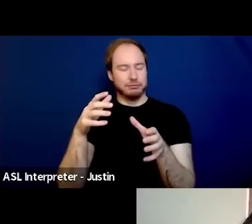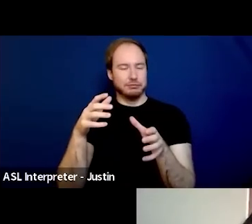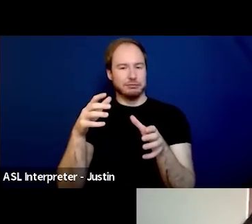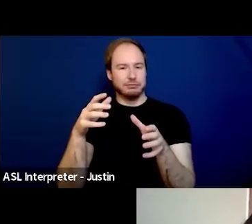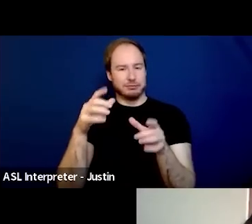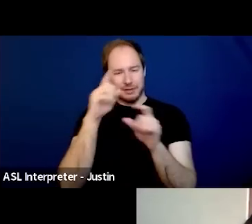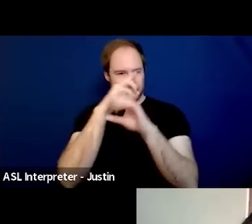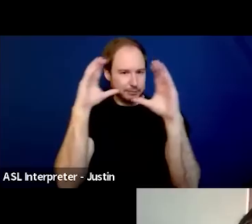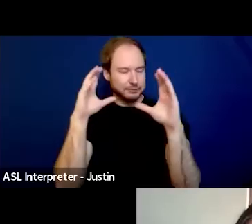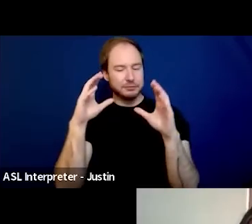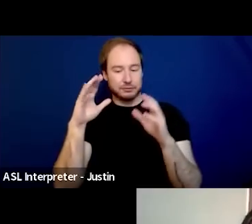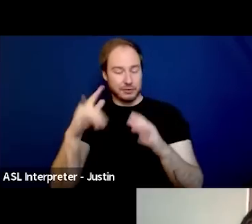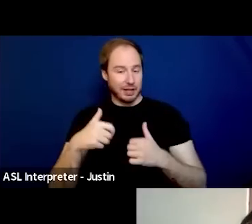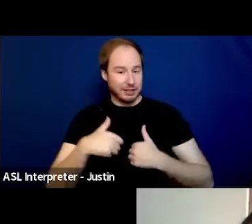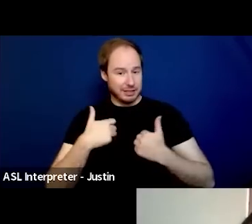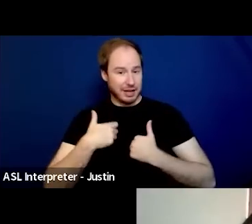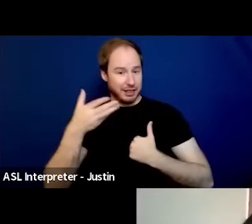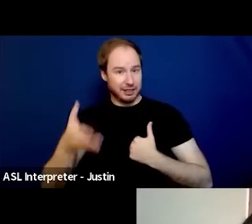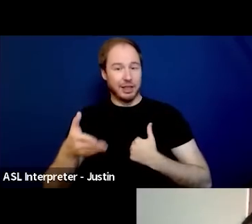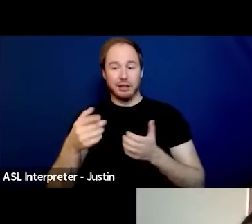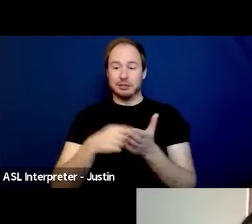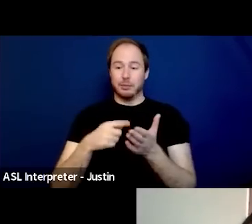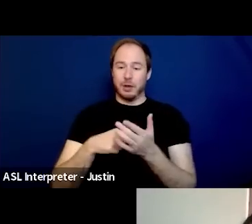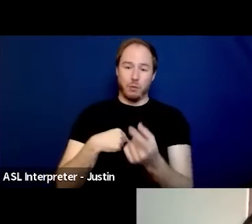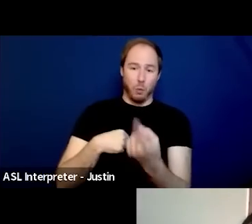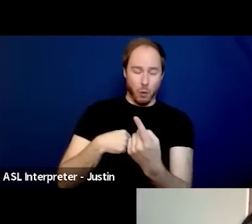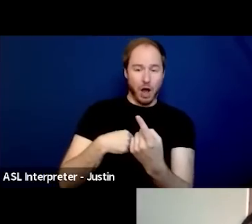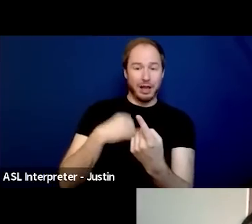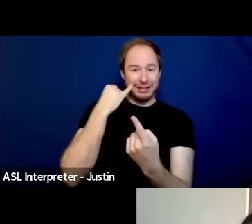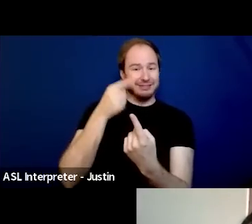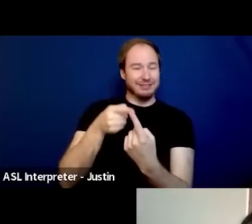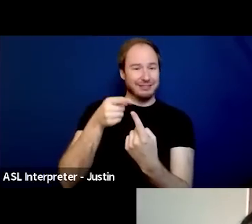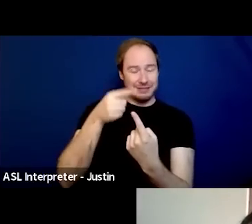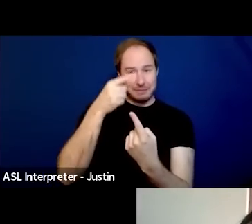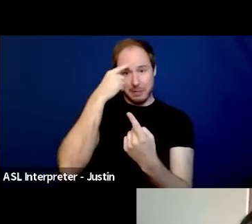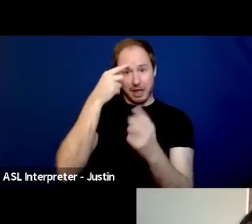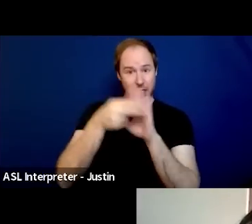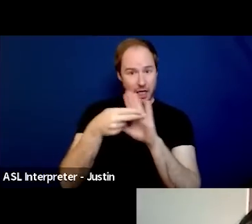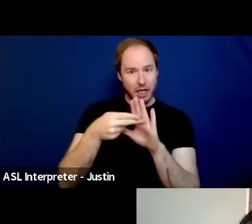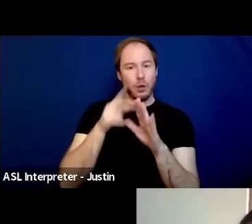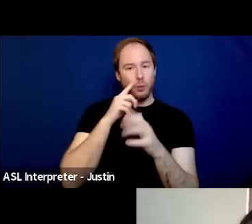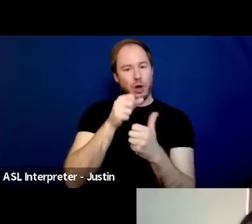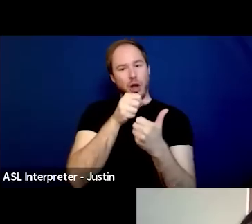Other tenants in our housing unit are disturbed by the actions of mentally ill tenants. Any remedies to help the group?